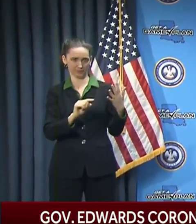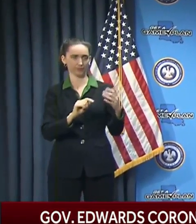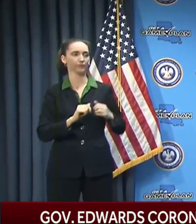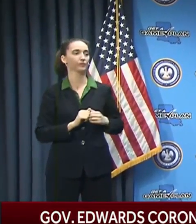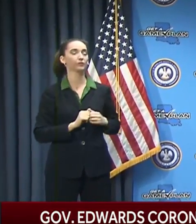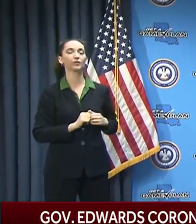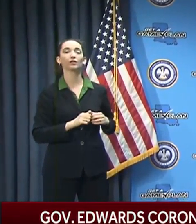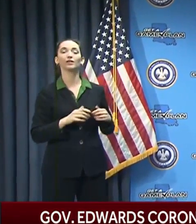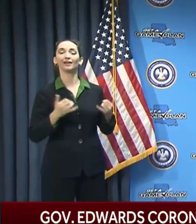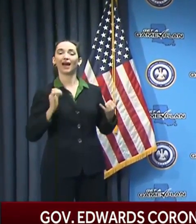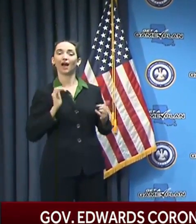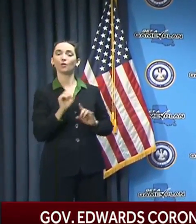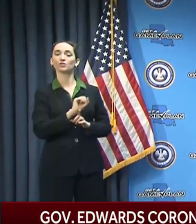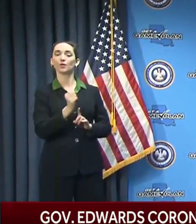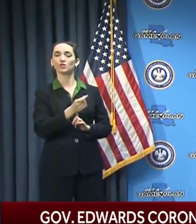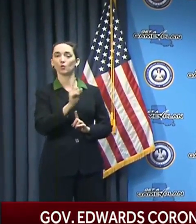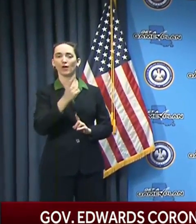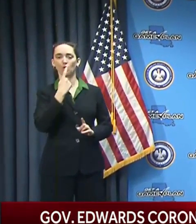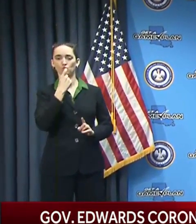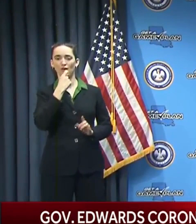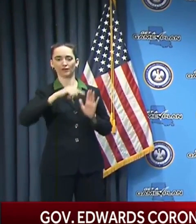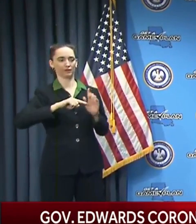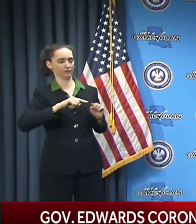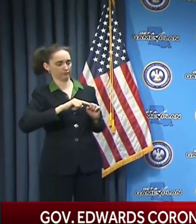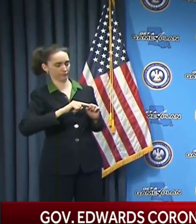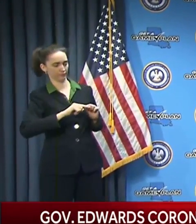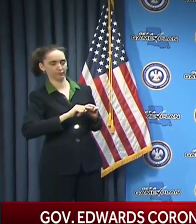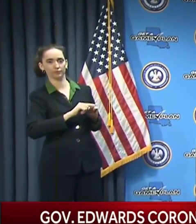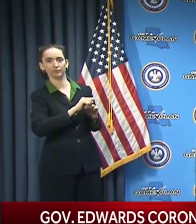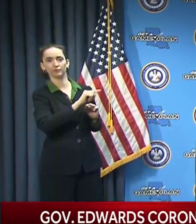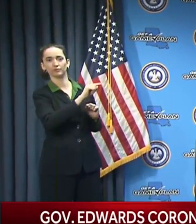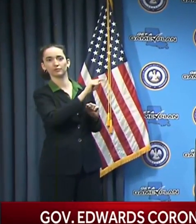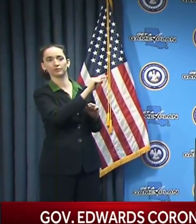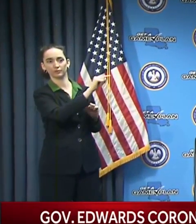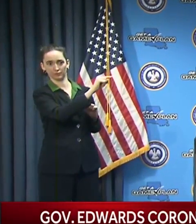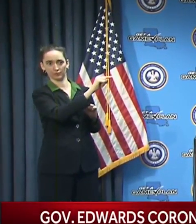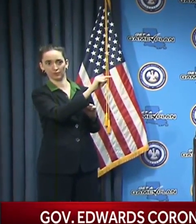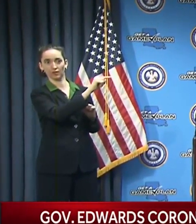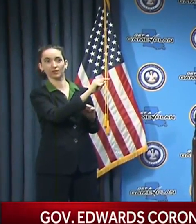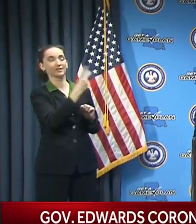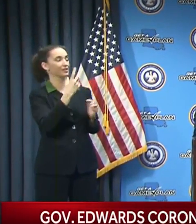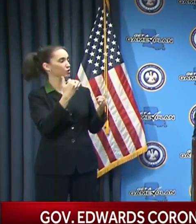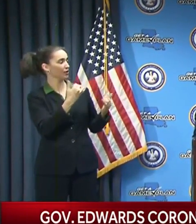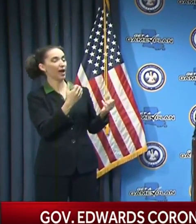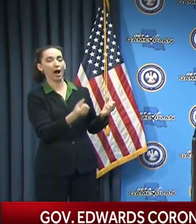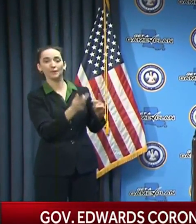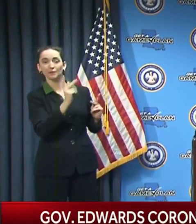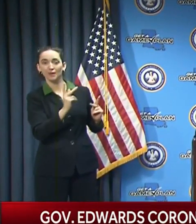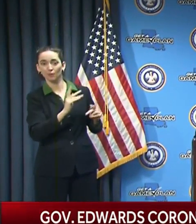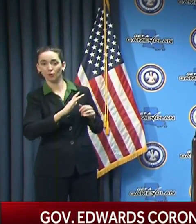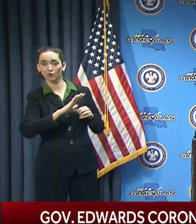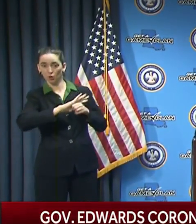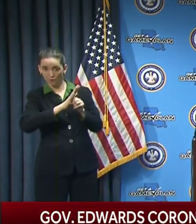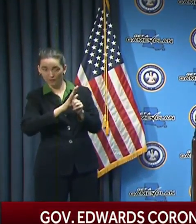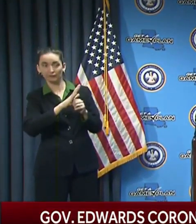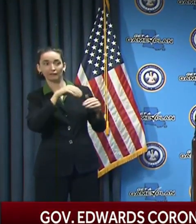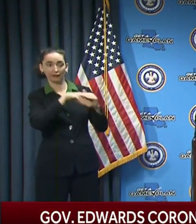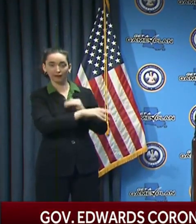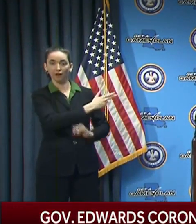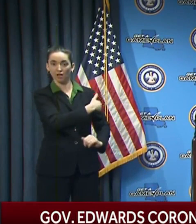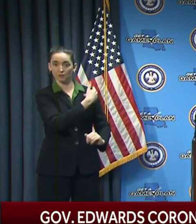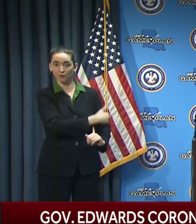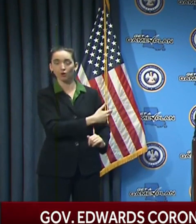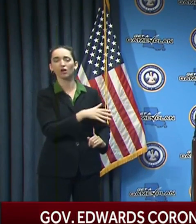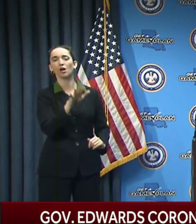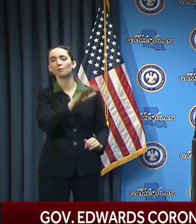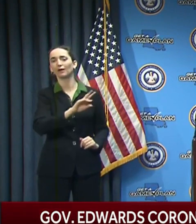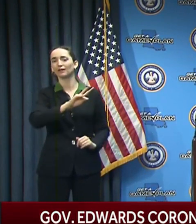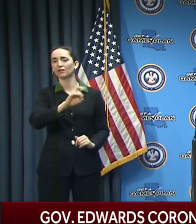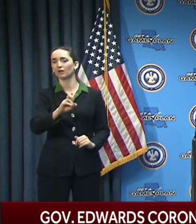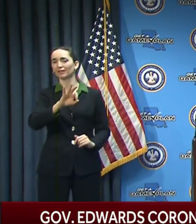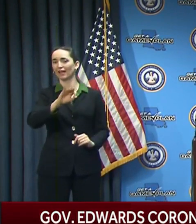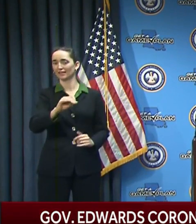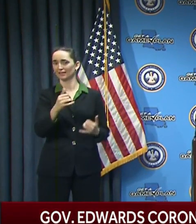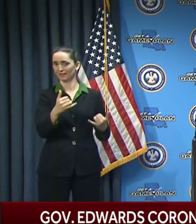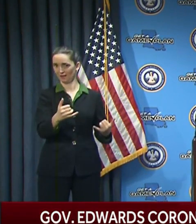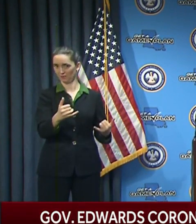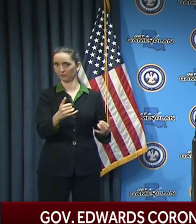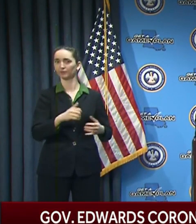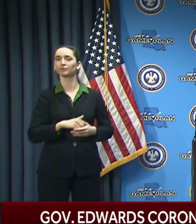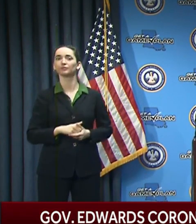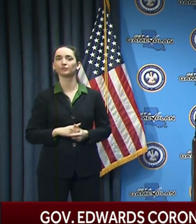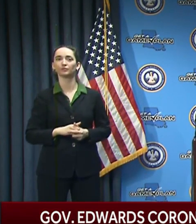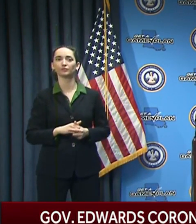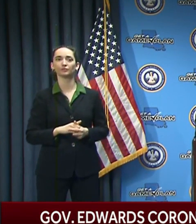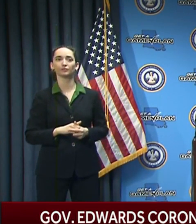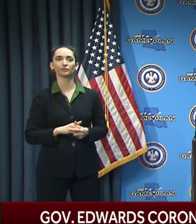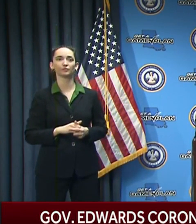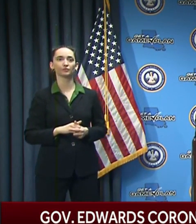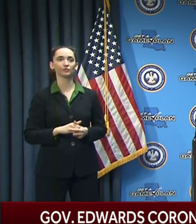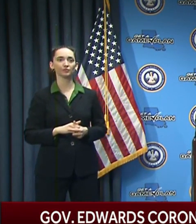BERNARD AND PLAQUEMINES PARISHES WHERE WE OURS IS ON THE RED LINE, AND IF YOU LOOK AT TODAY’S DATE ON THE NUMBER OF COVID IN THE HOSPITAL, IT’S ABOUT 790.